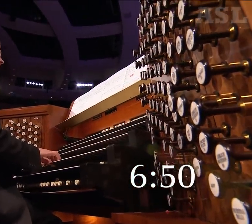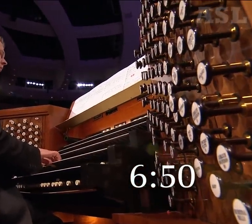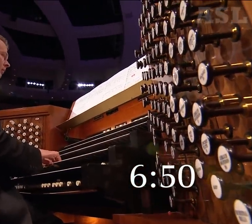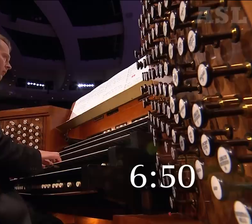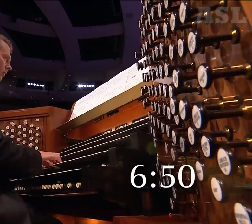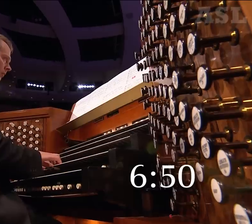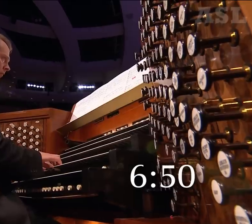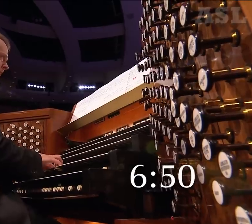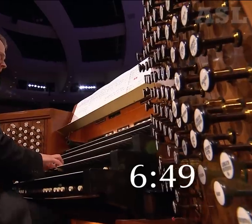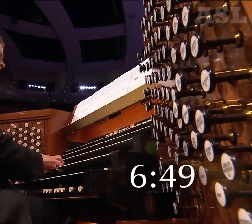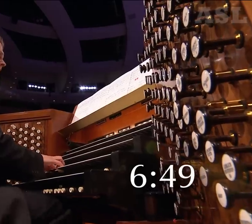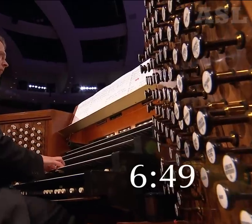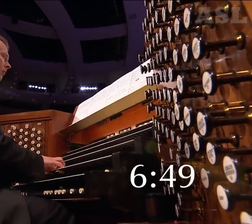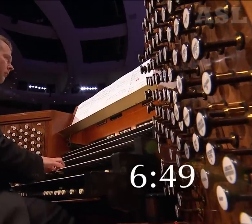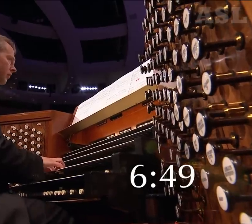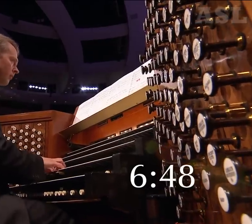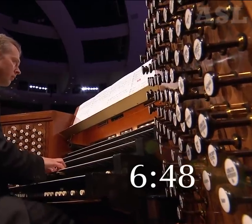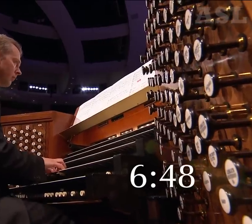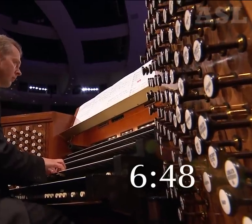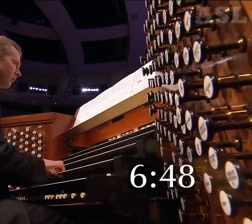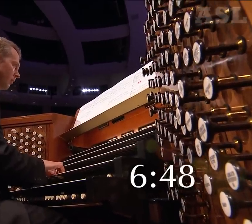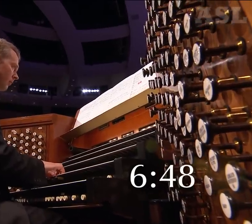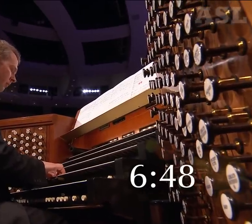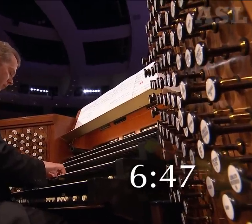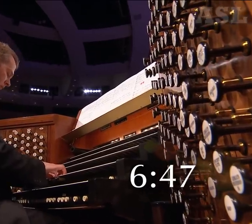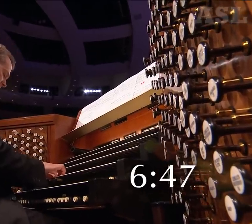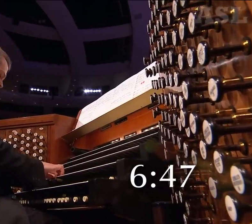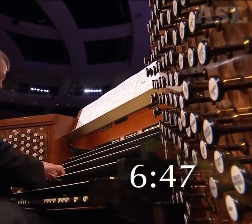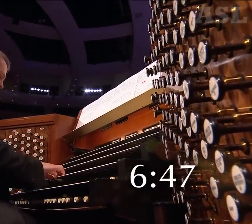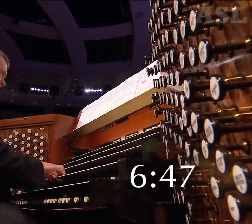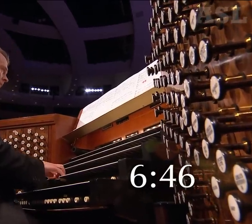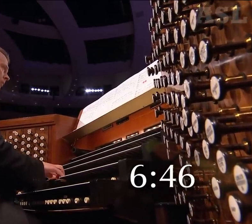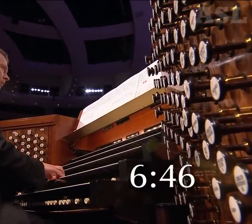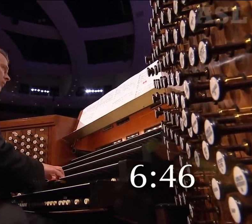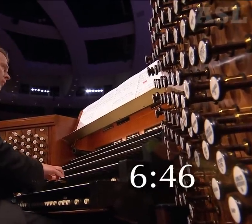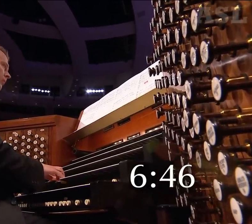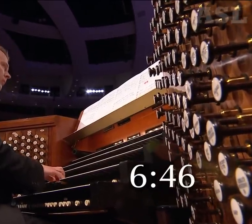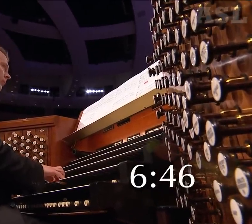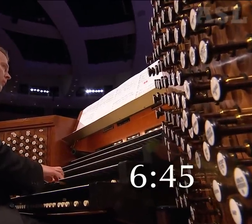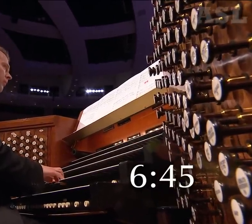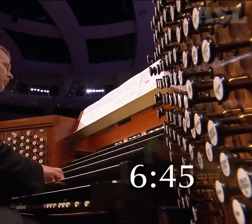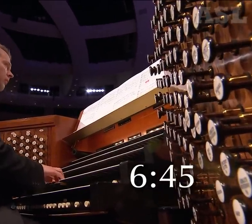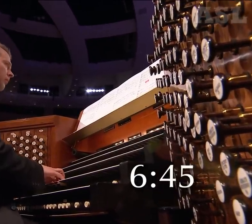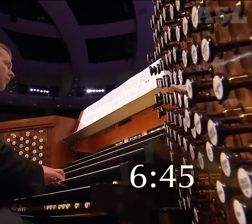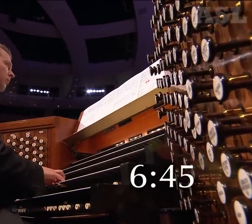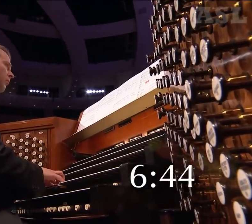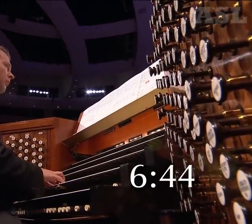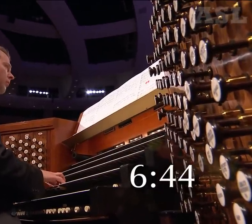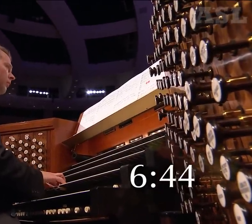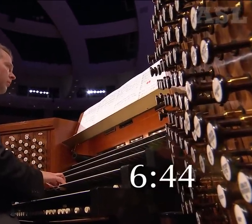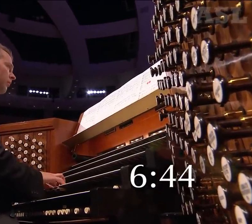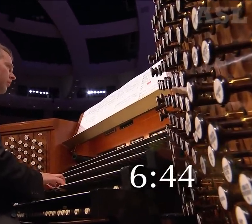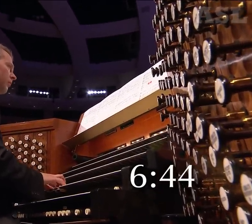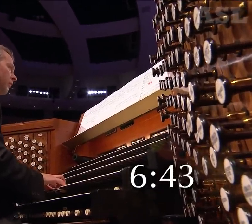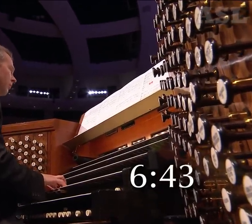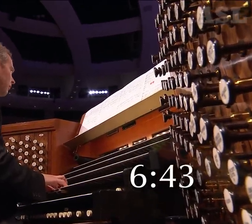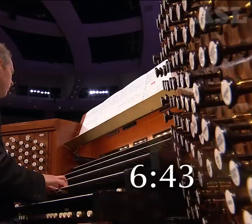CLOSED CAPTION CHANNEL OF THE CHURCH OF JESUS CHRIST OF LATTER-DAY SAINTS.